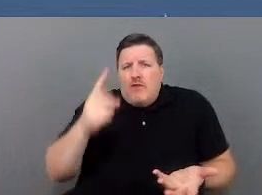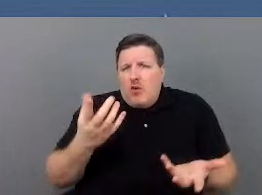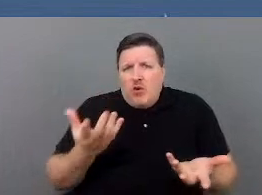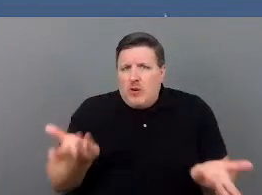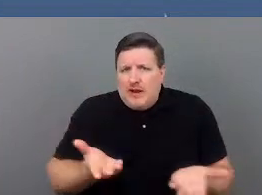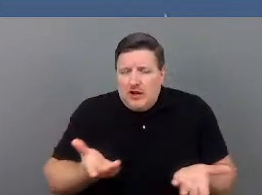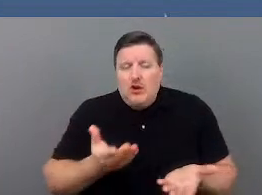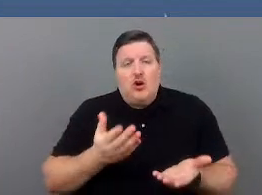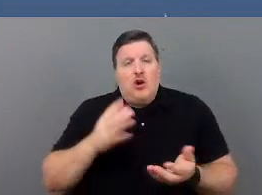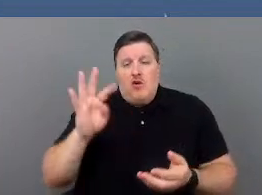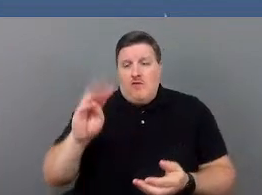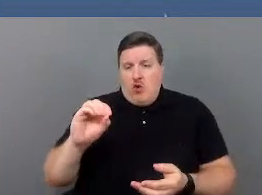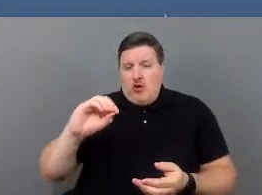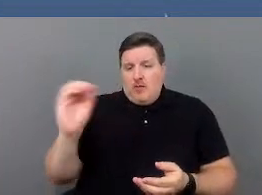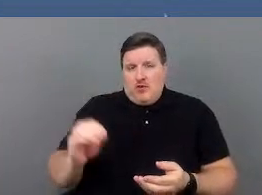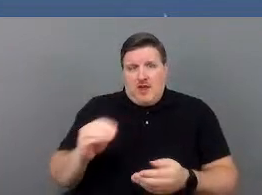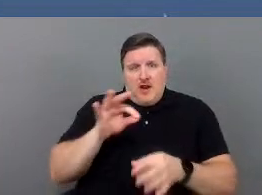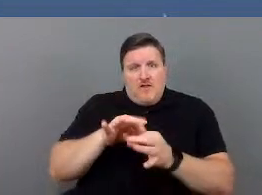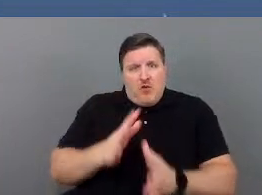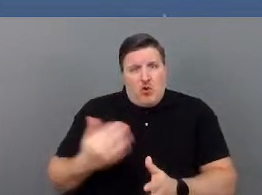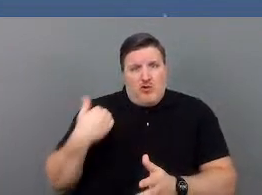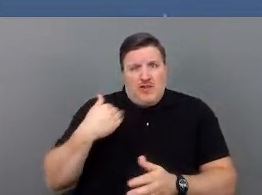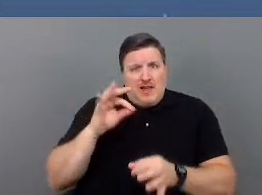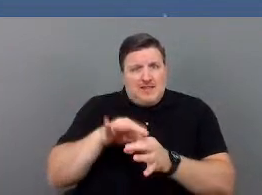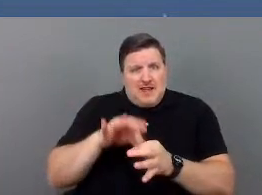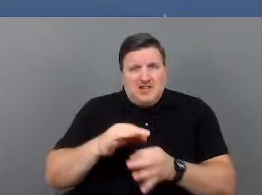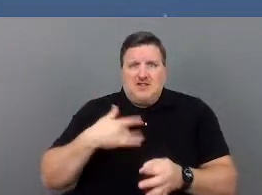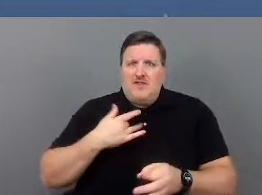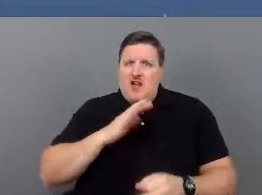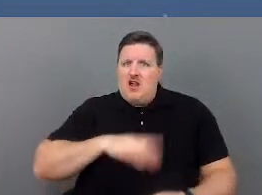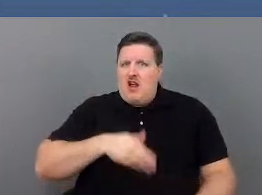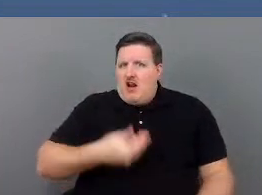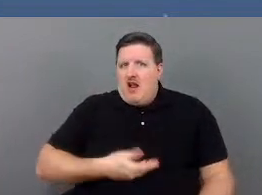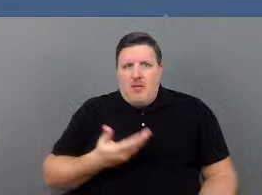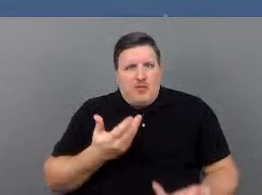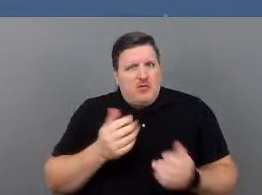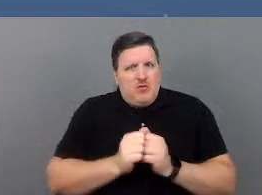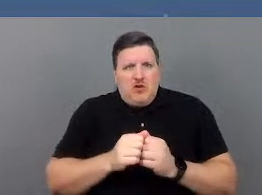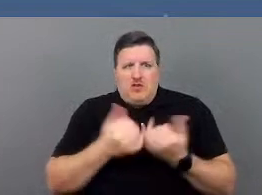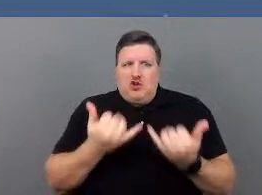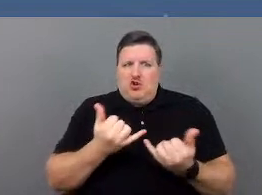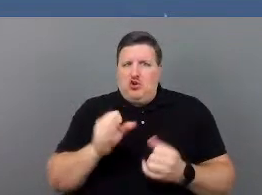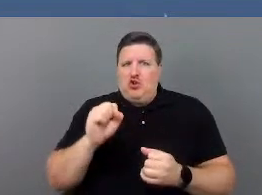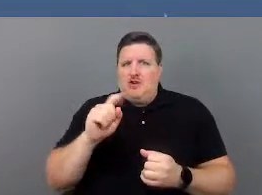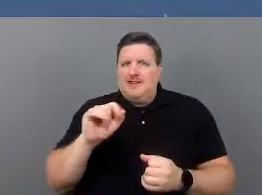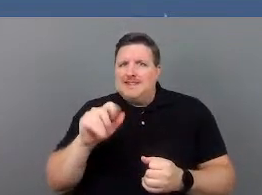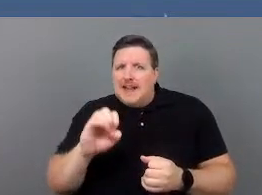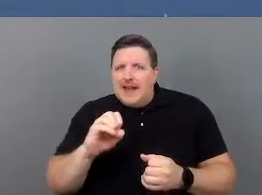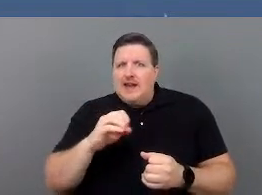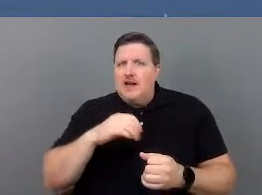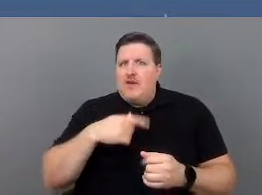44% OF VOTERS IN THE LAST ELECTION SIGNALED THEIR CITY. UNHAPPINESS WITH THE CURRENT STATE OF PUBLIC SAFETY IN THE